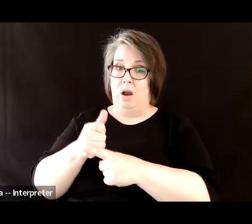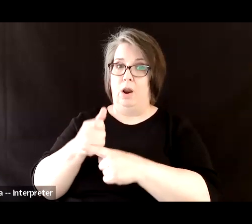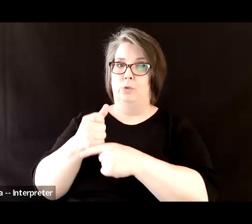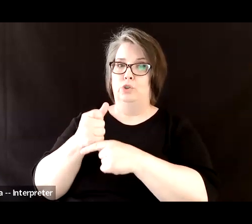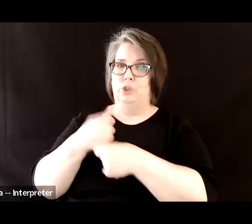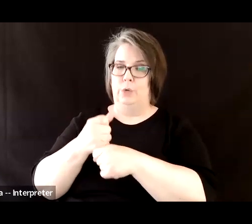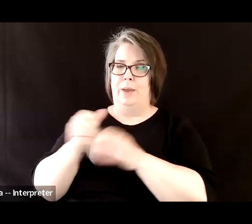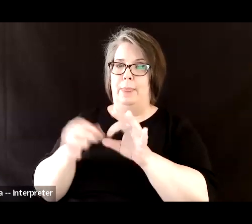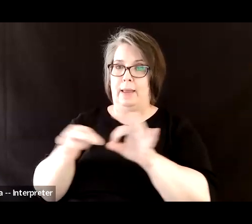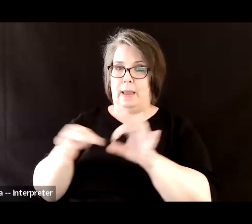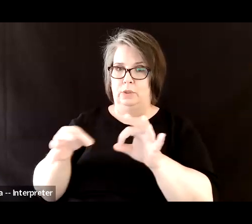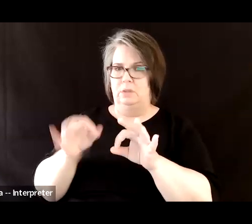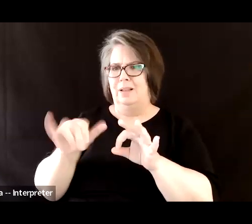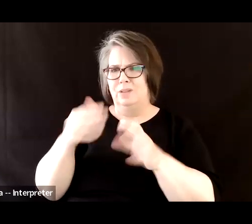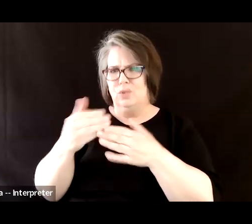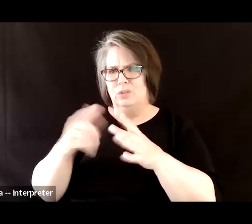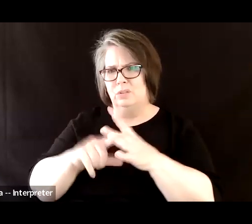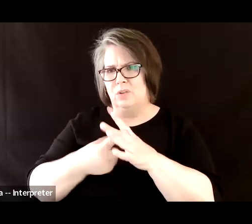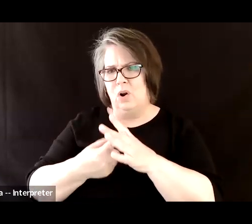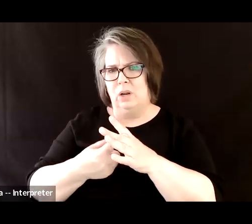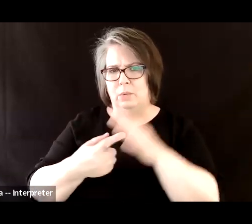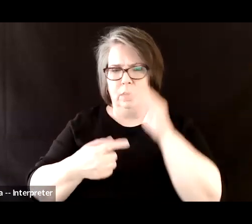We said it's a good starting point, it takes a few minutes